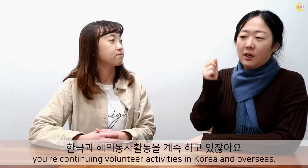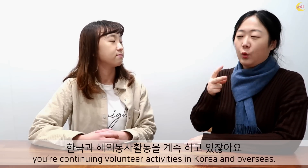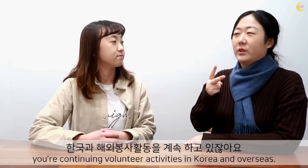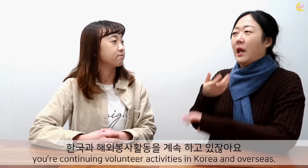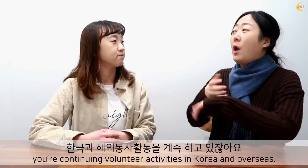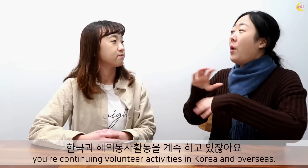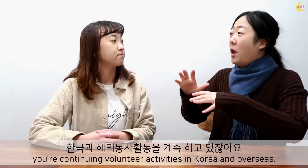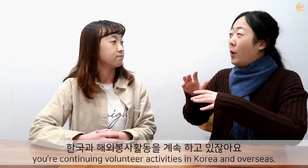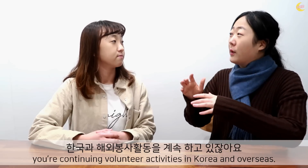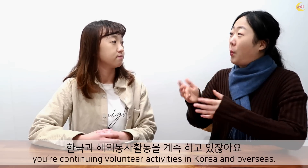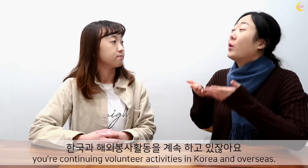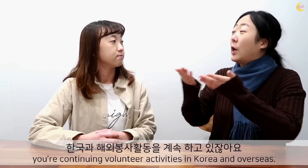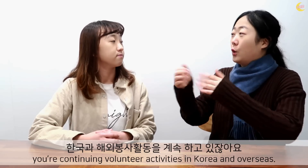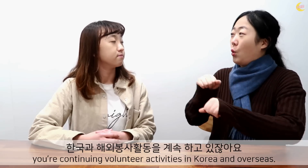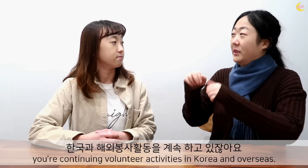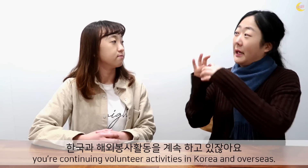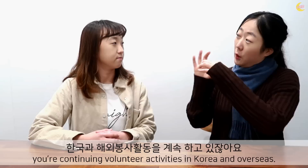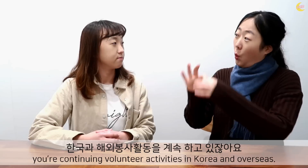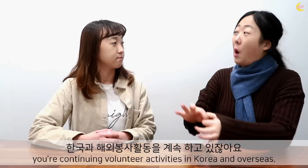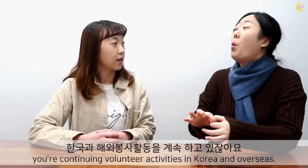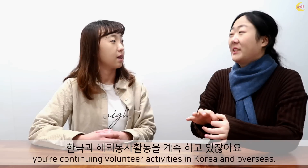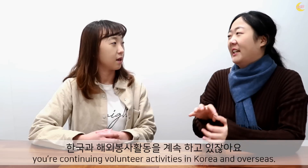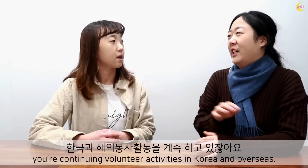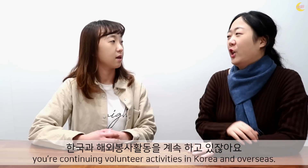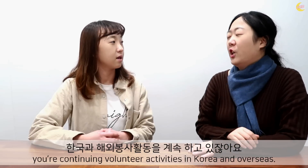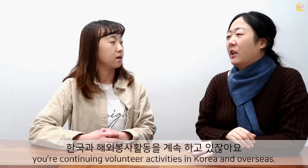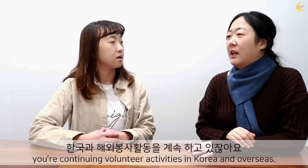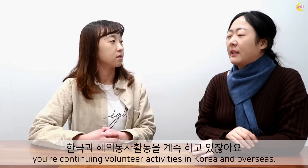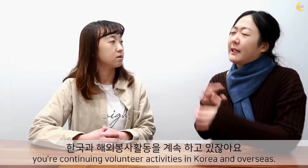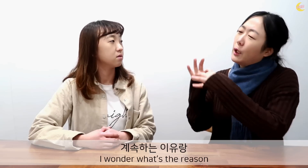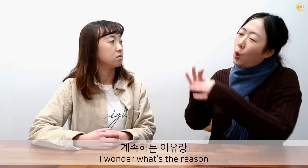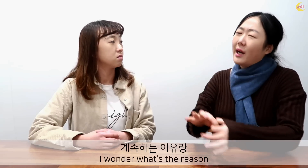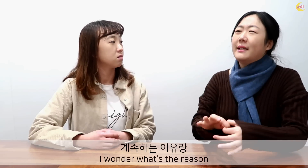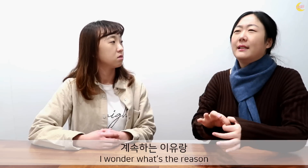you’re continuing volunteer activities in Korea and overseas.